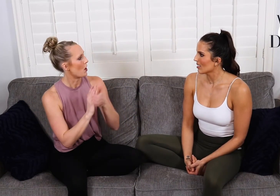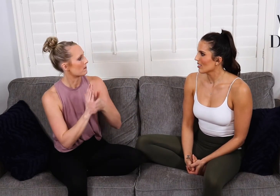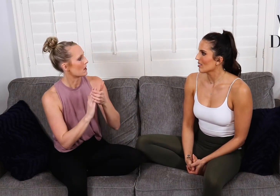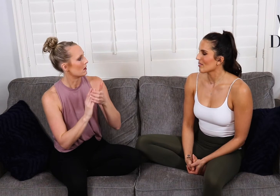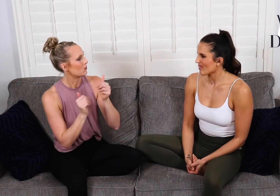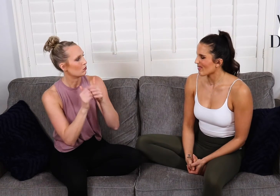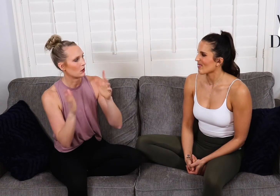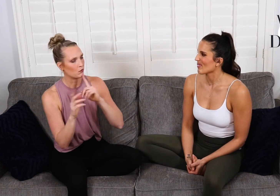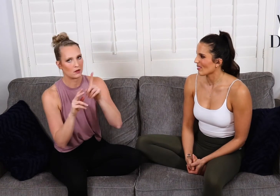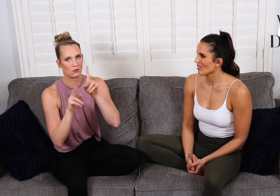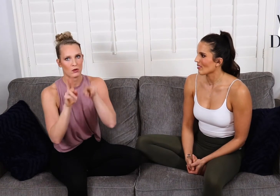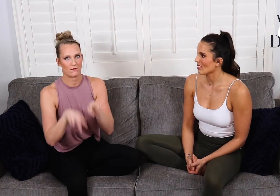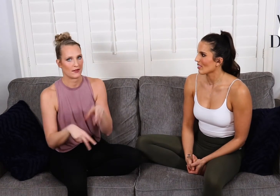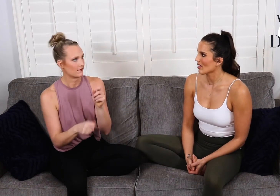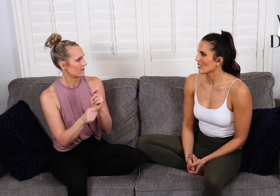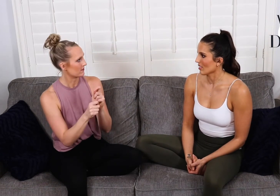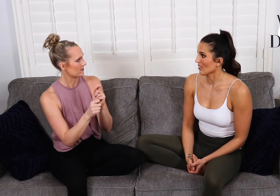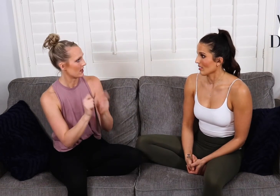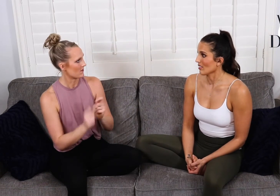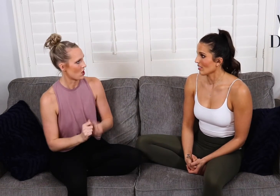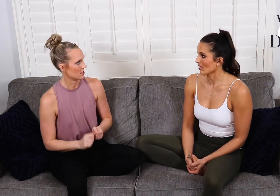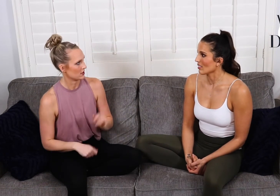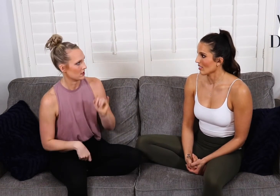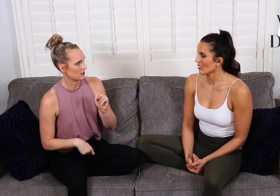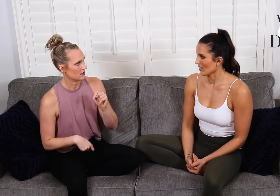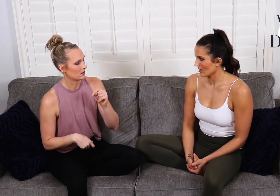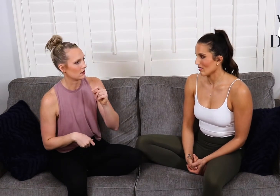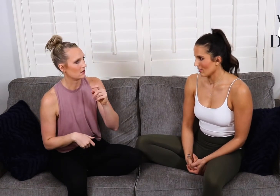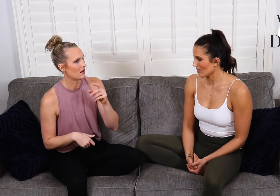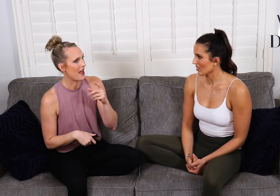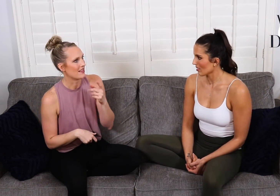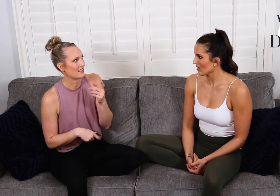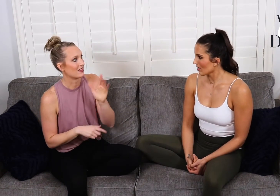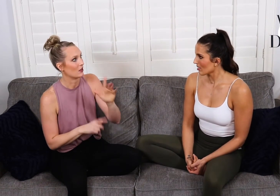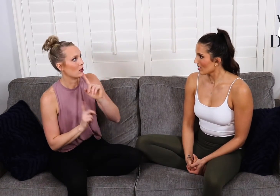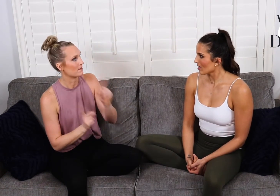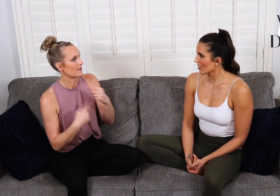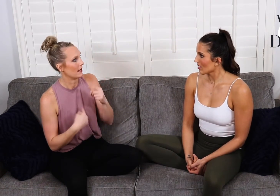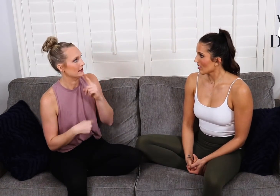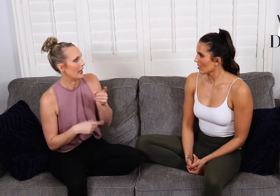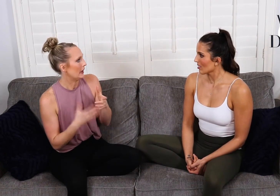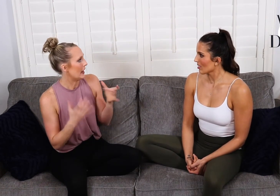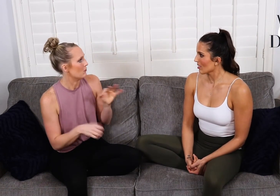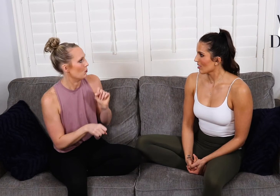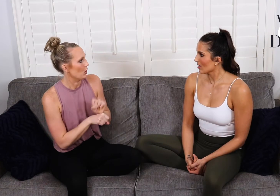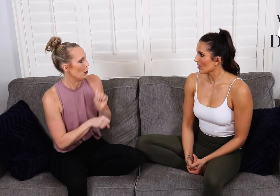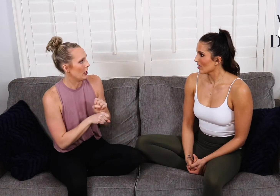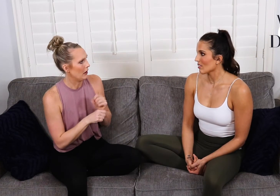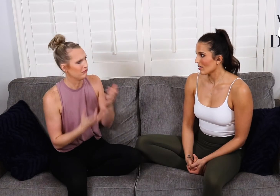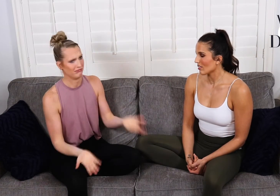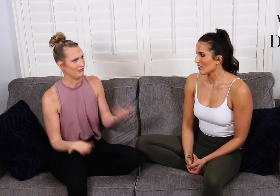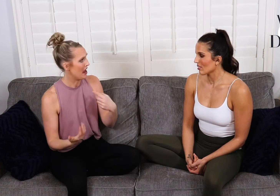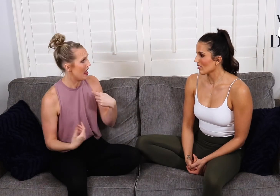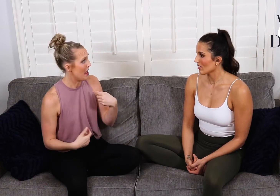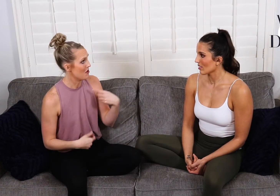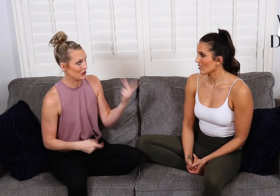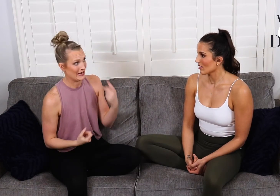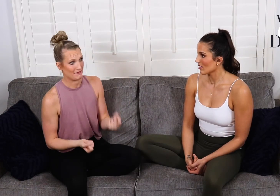auto-generated captioning without actually editing the captioning and the response is, “Well, it's a lot of work.” and I'm like we spent